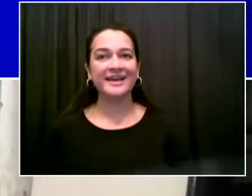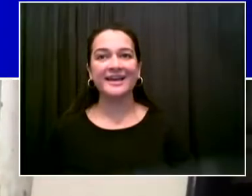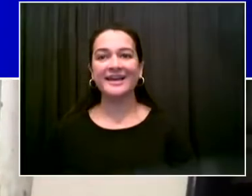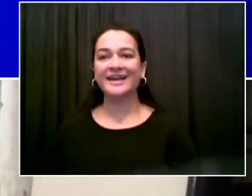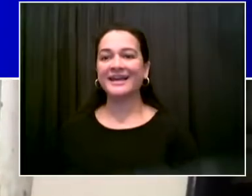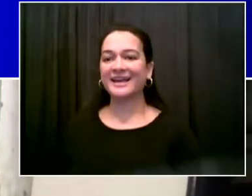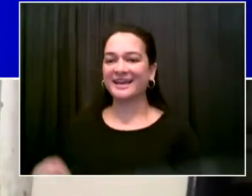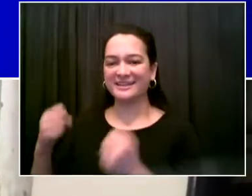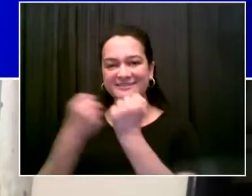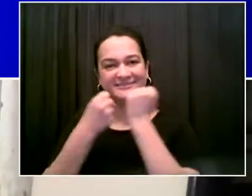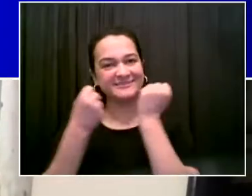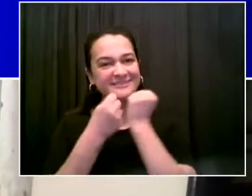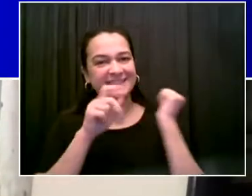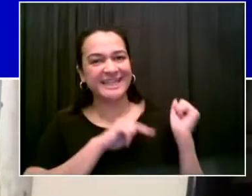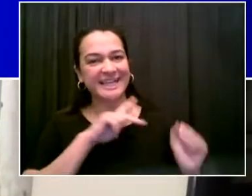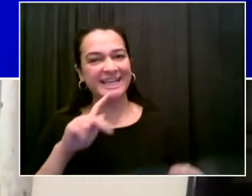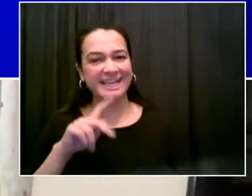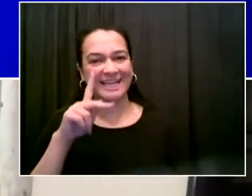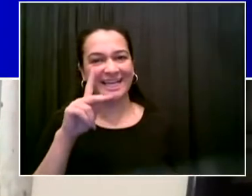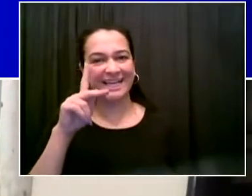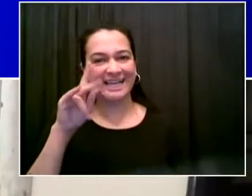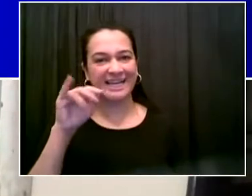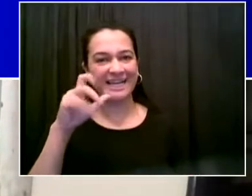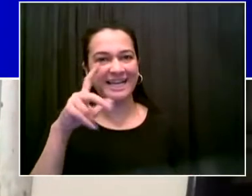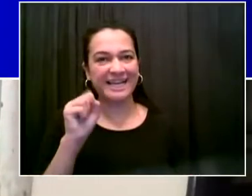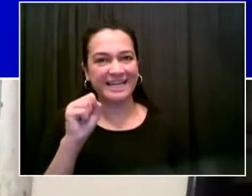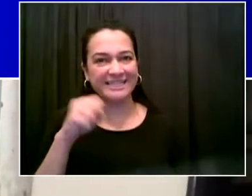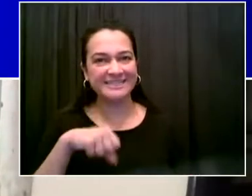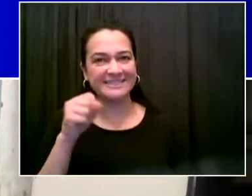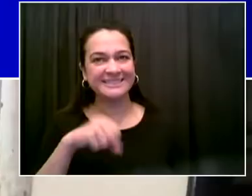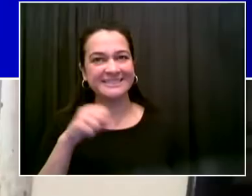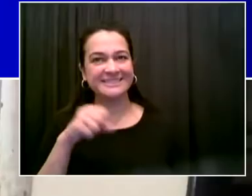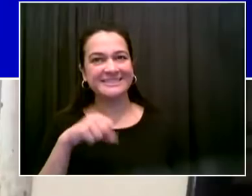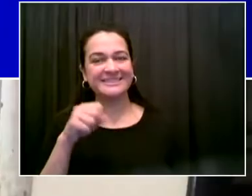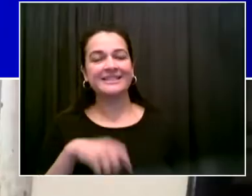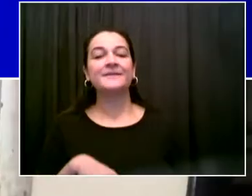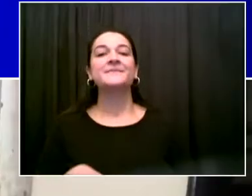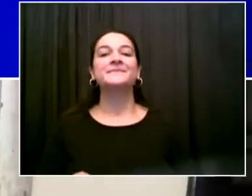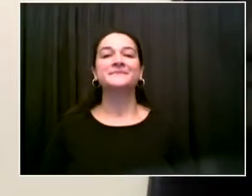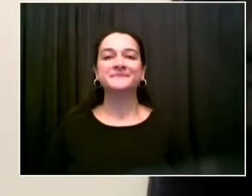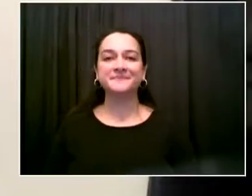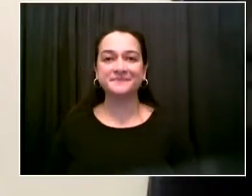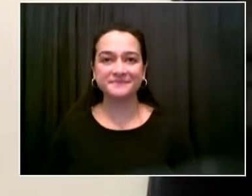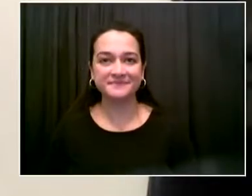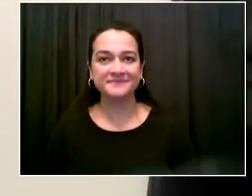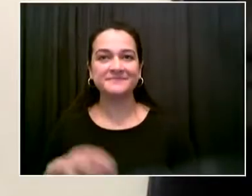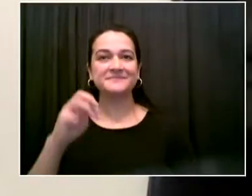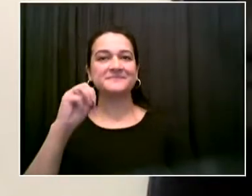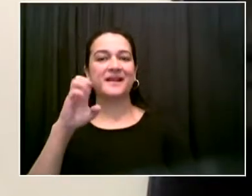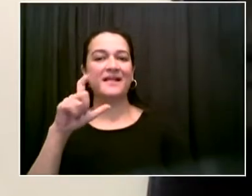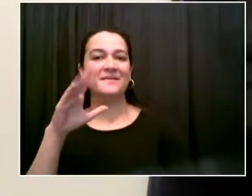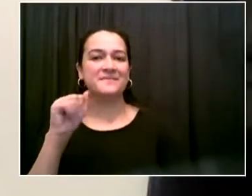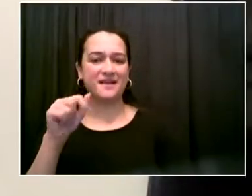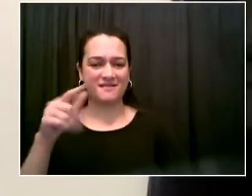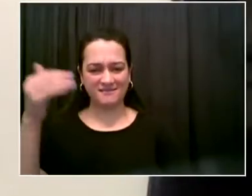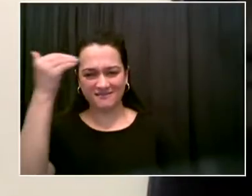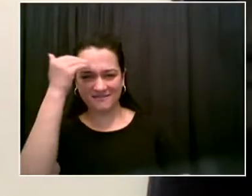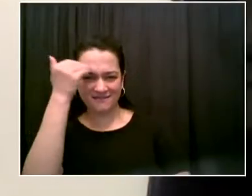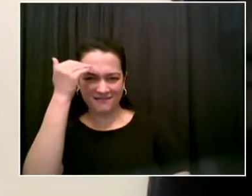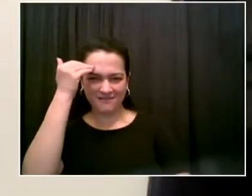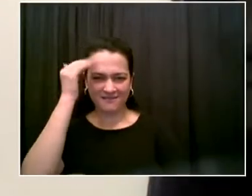NEW YORK KNICKS